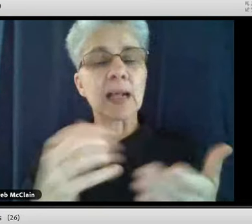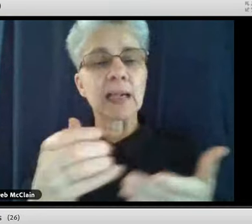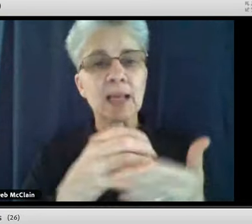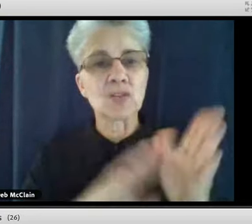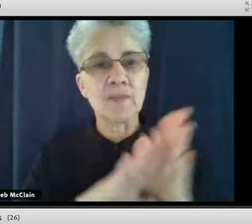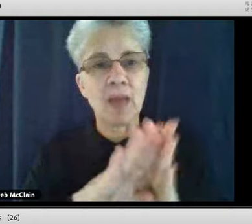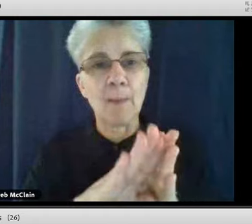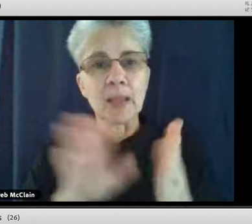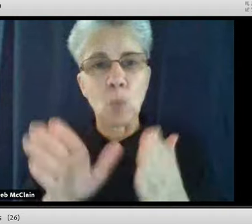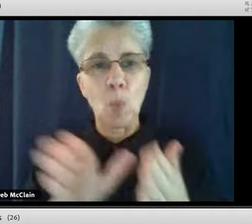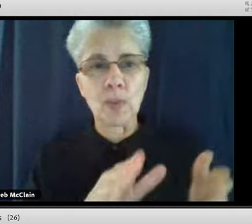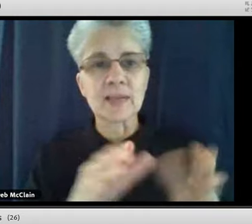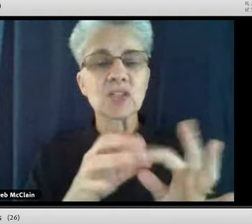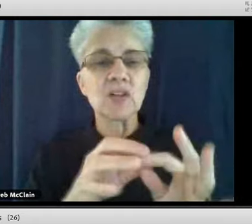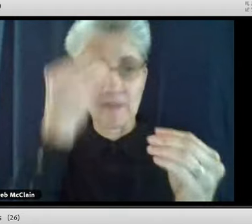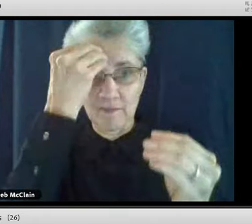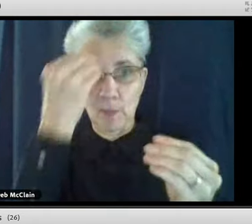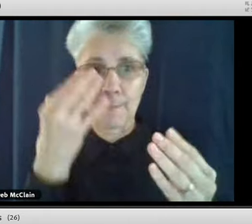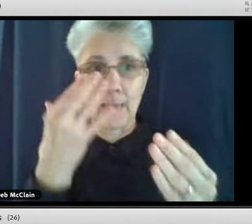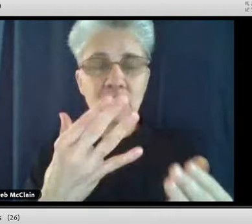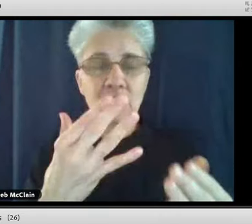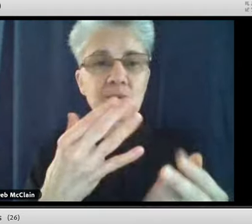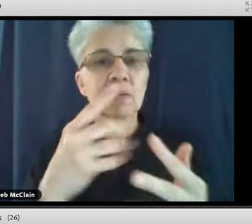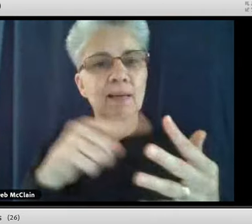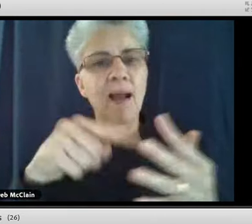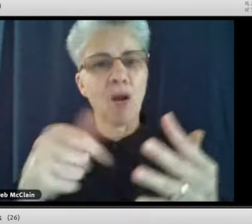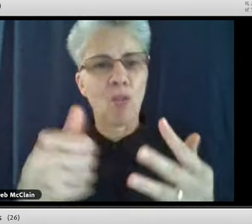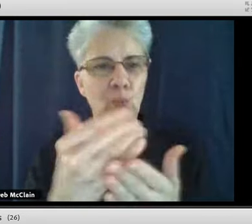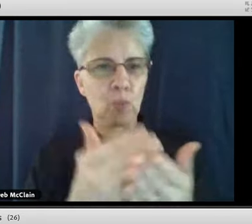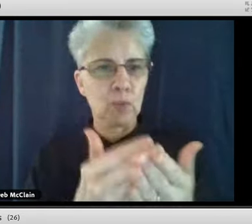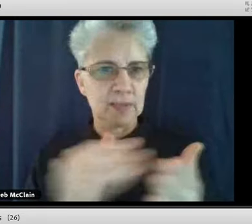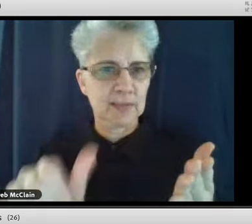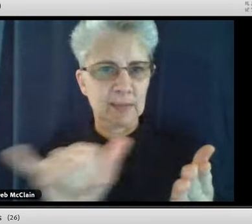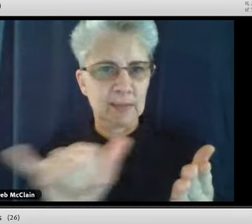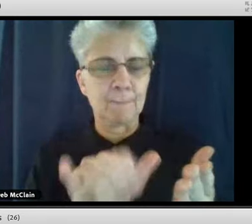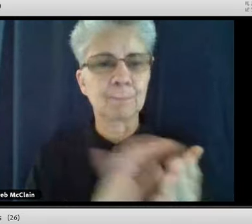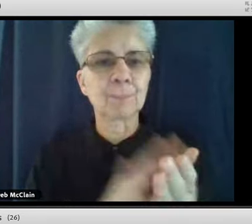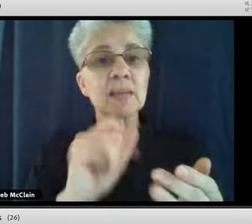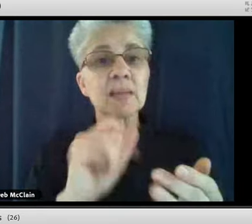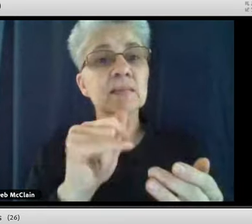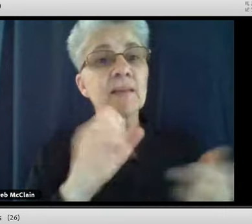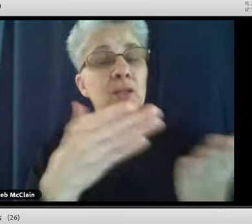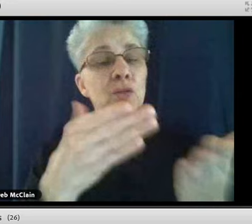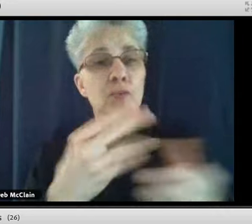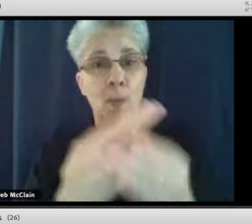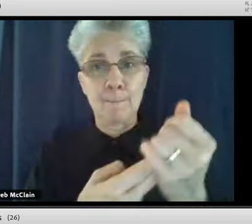and organization of information, among other courses. Stephanie serves on both regional